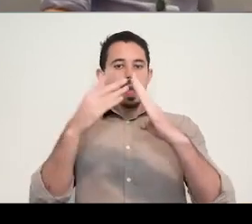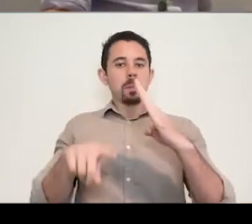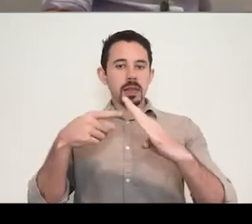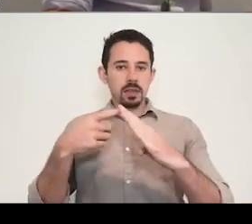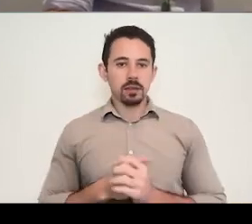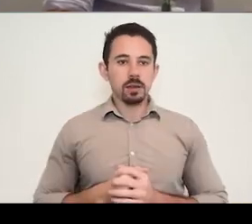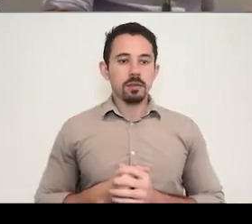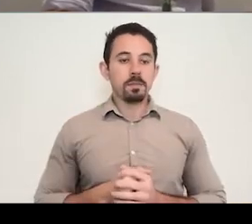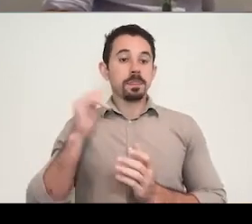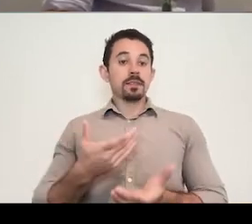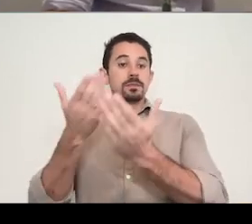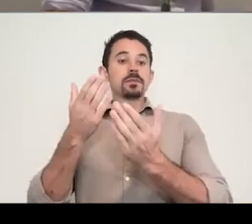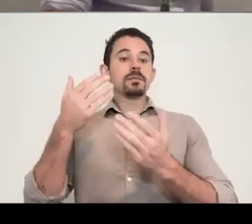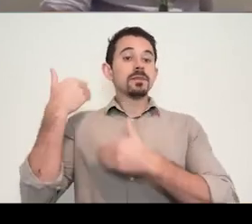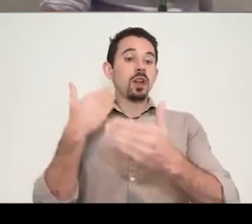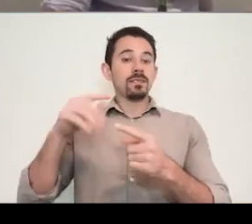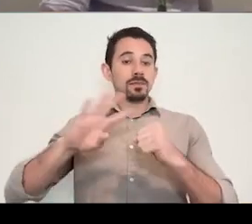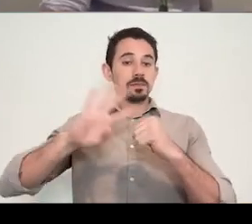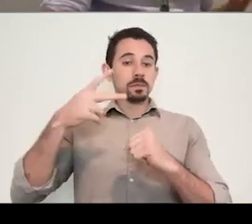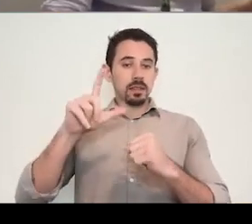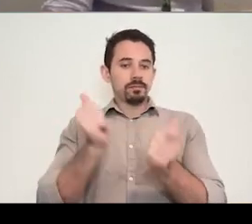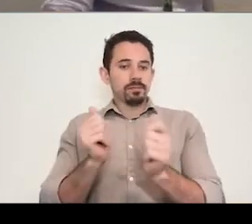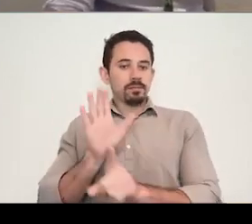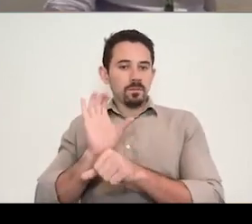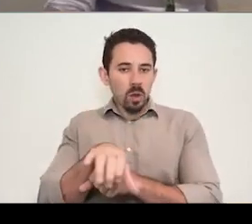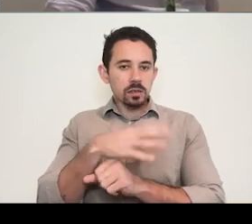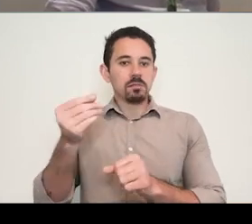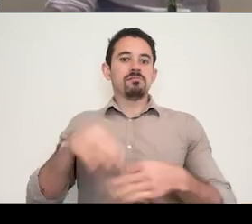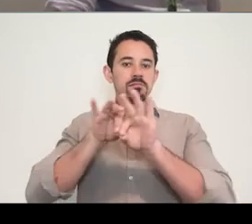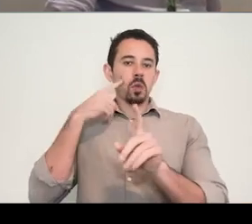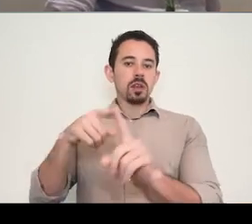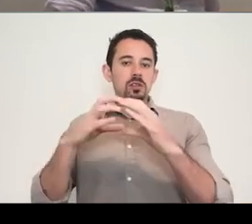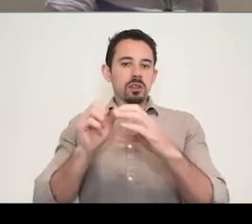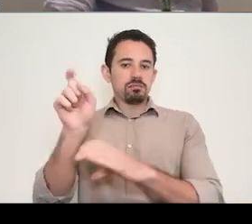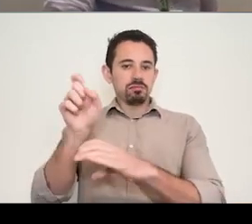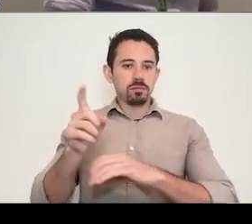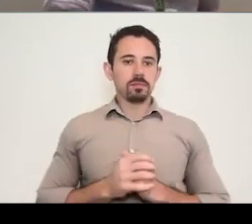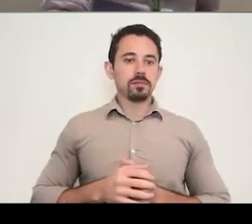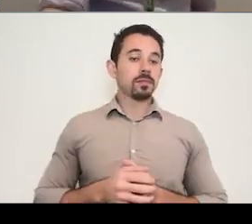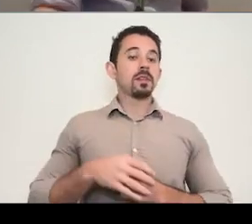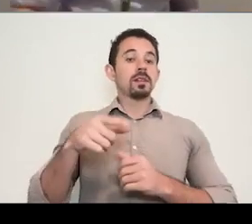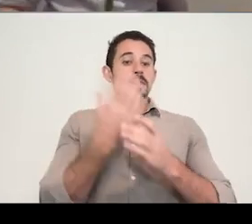having only a central wrinkle means that only verticalization is occurring, so this suggests